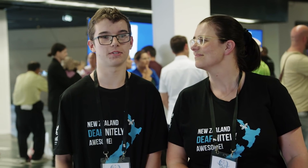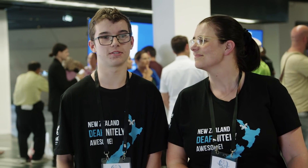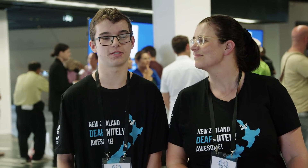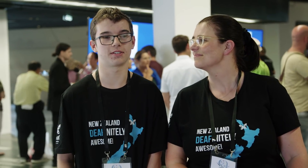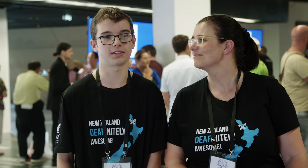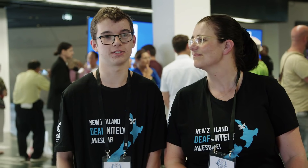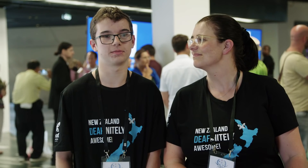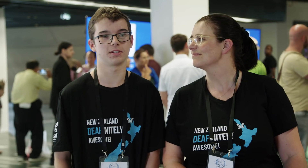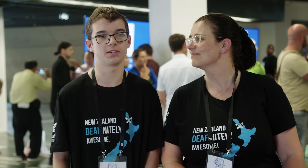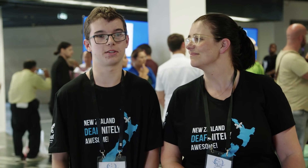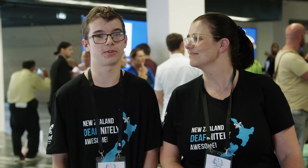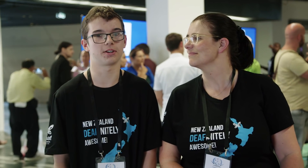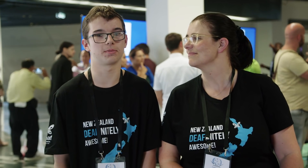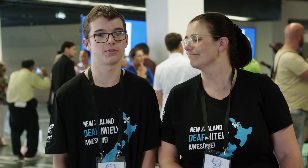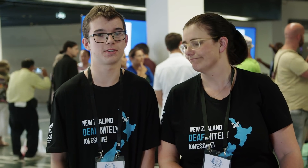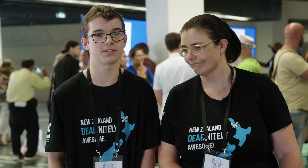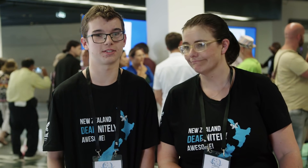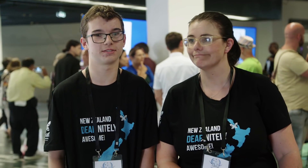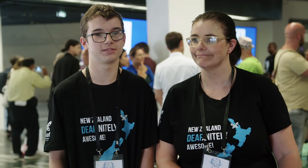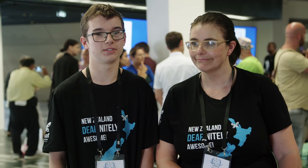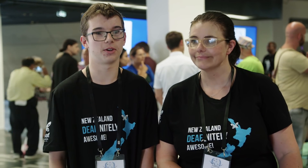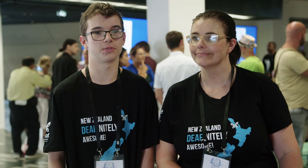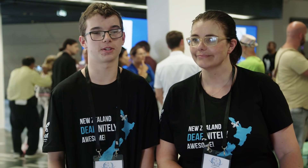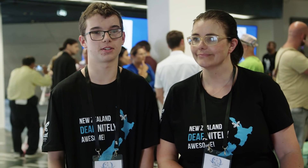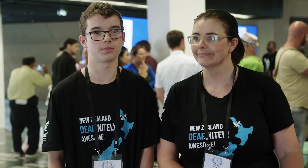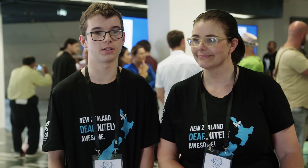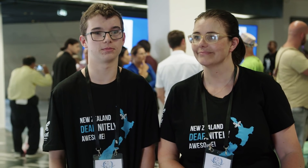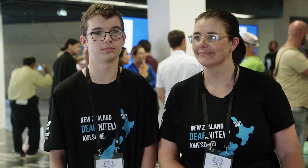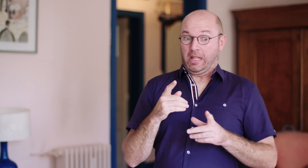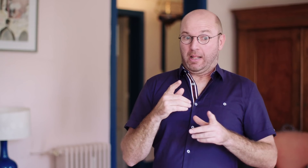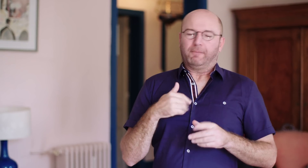It's really disappointing, but, like, that's what happens